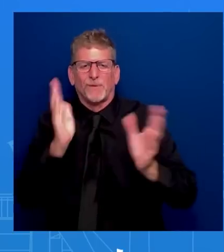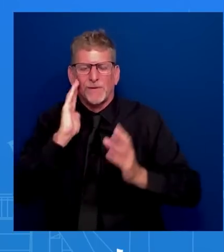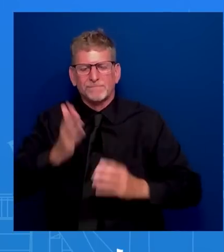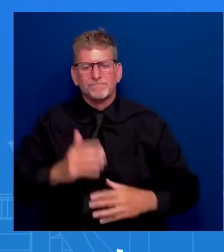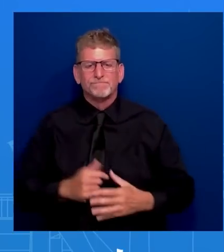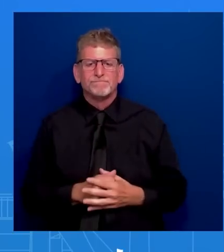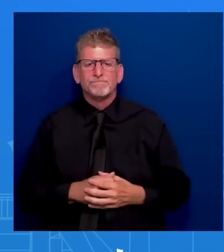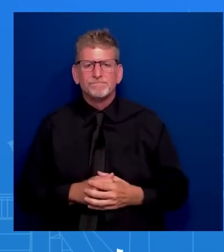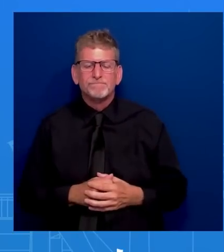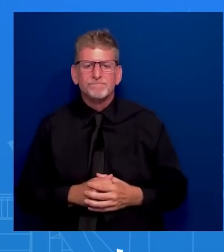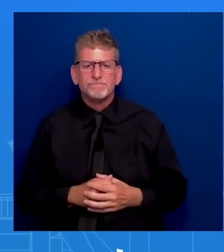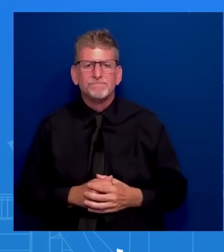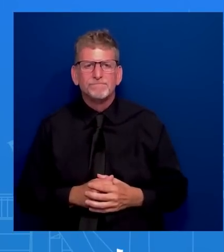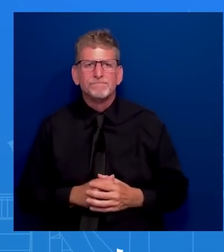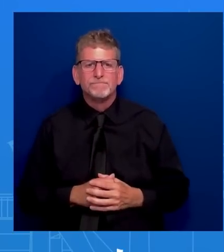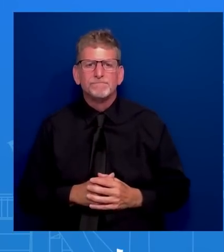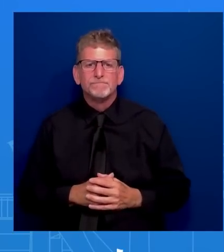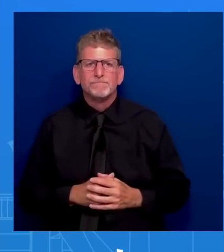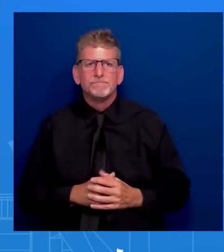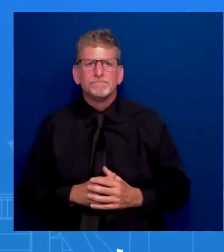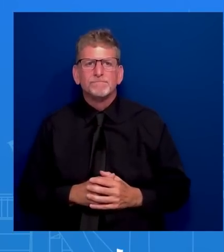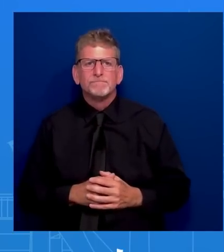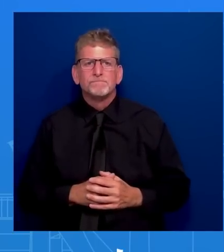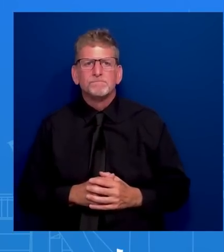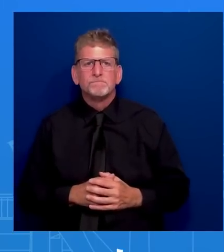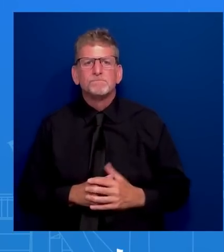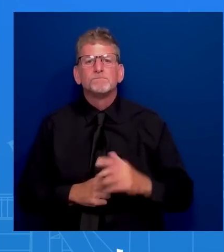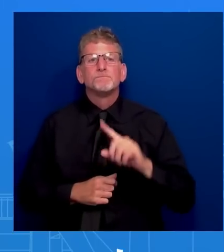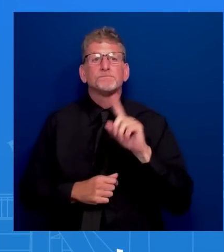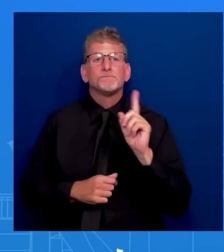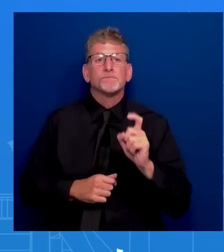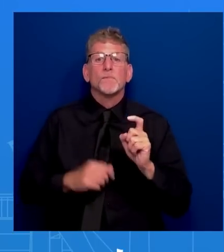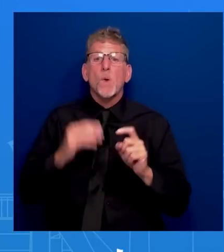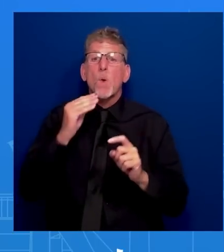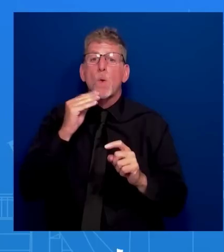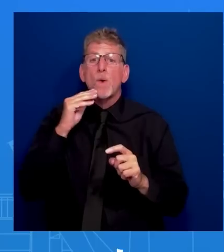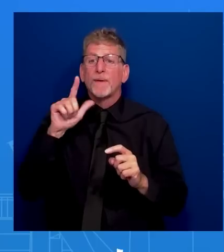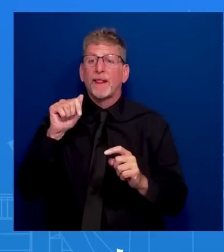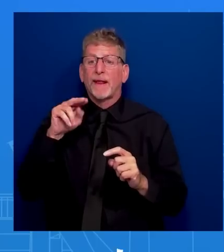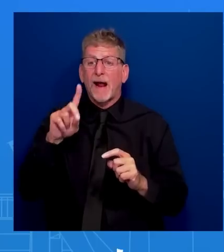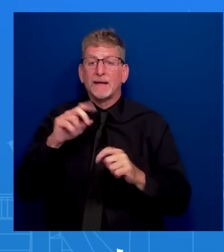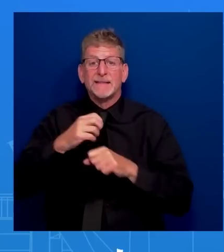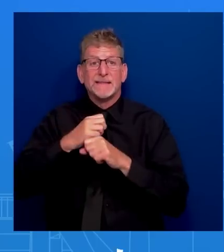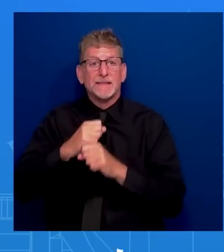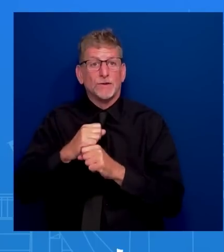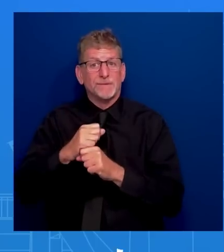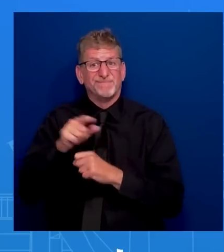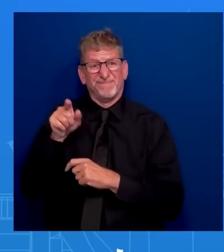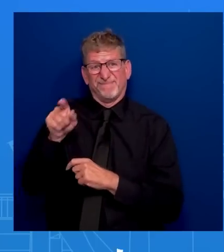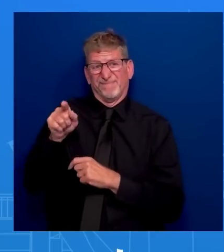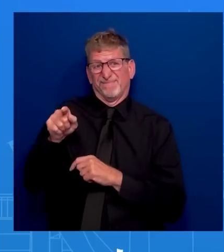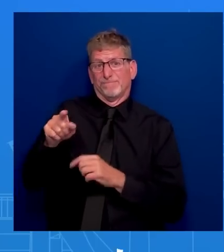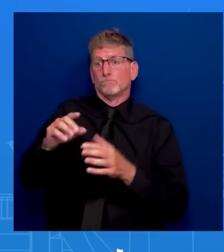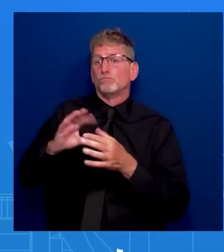so I just wanted to see if the White House has any reaction to that. Also, I'm wondering, too, if you can talk a little bit